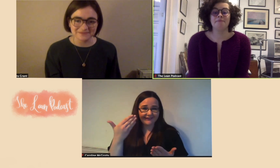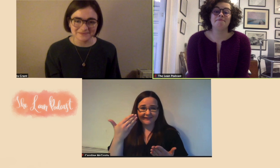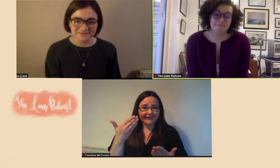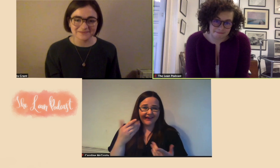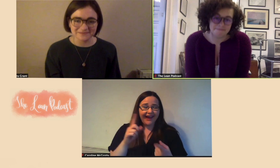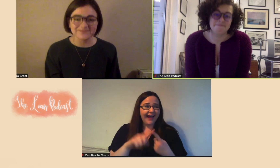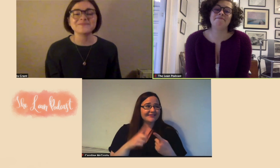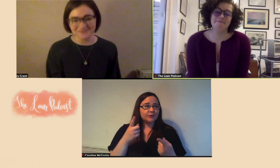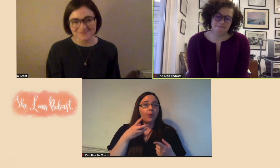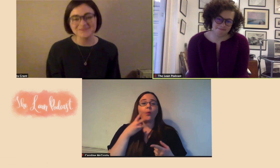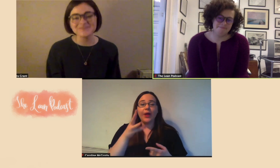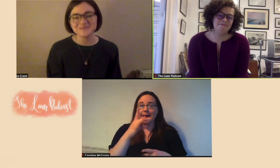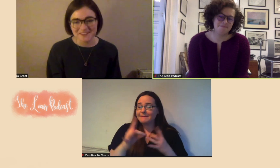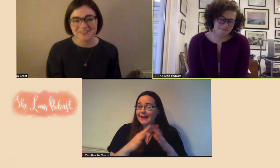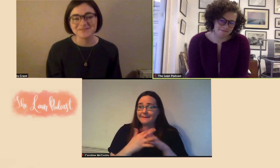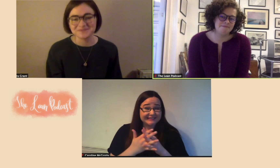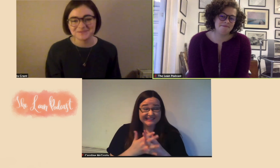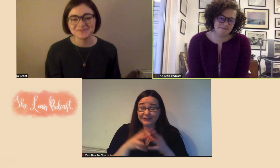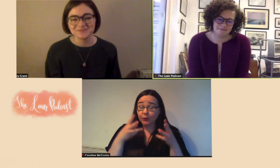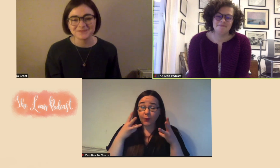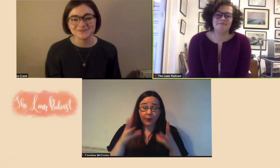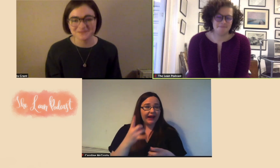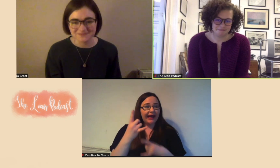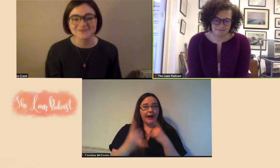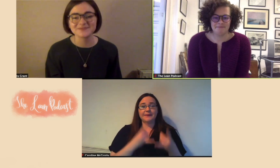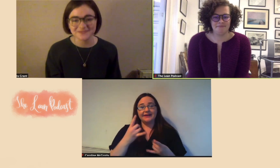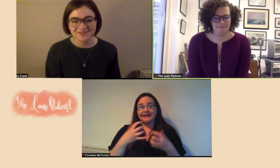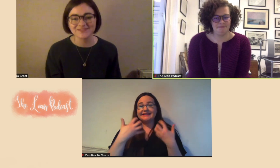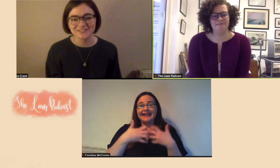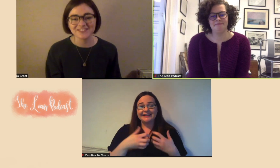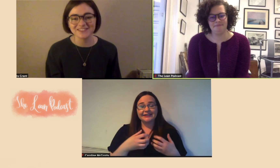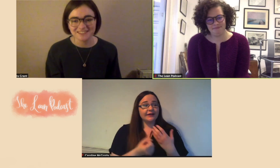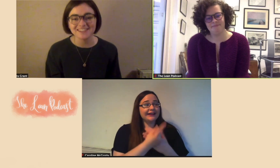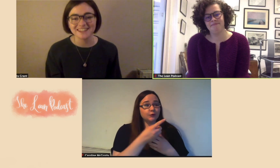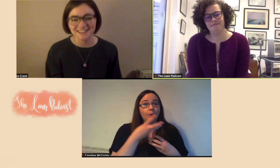All I can say really, is that we are all still learning